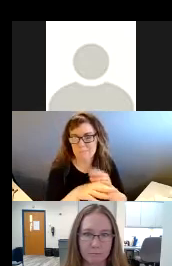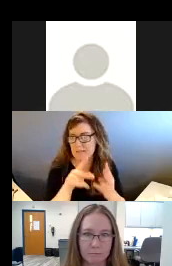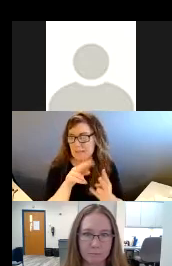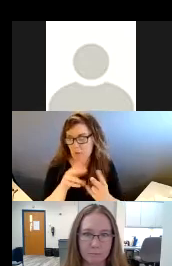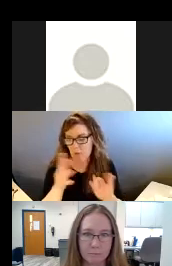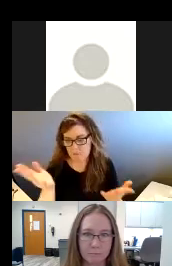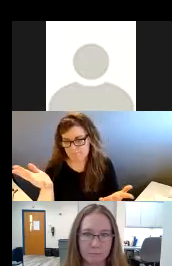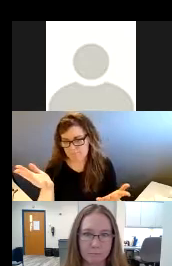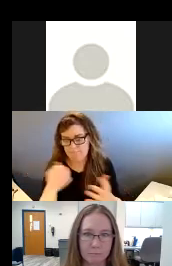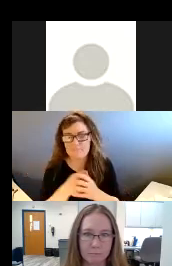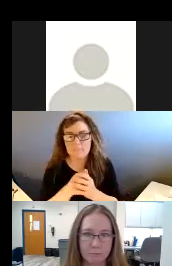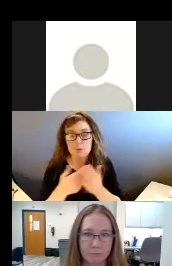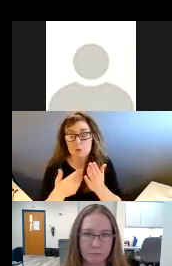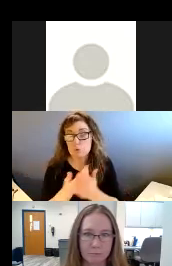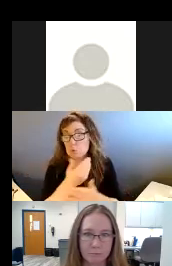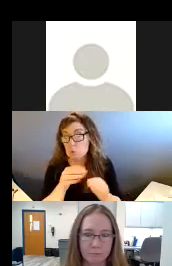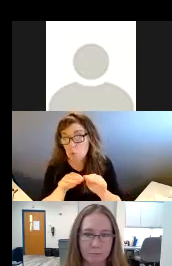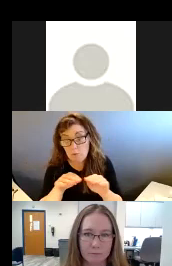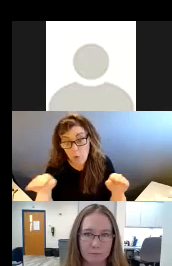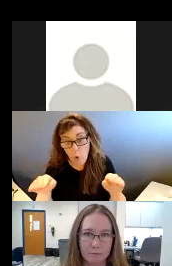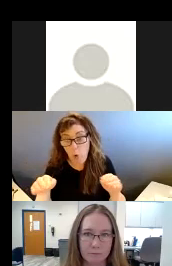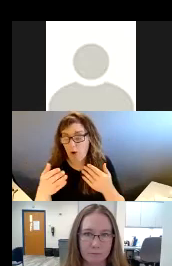FLOOR, TO MAKE EVERYTHING EASY TO BE ROLLED OVER, TO